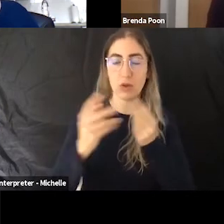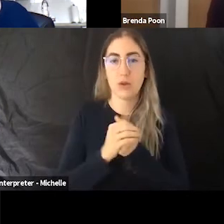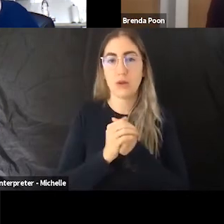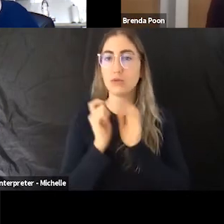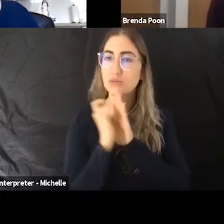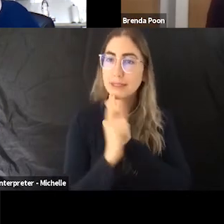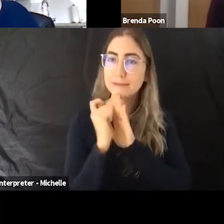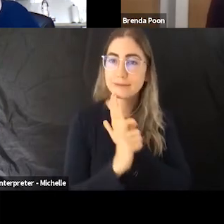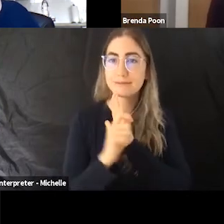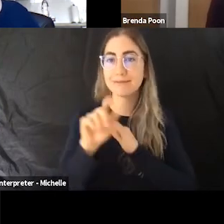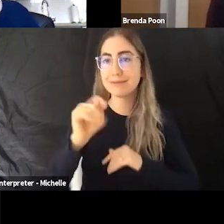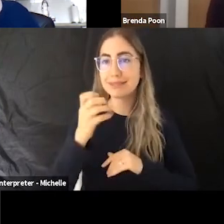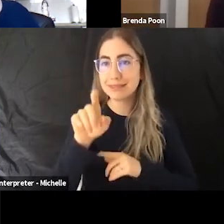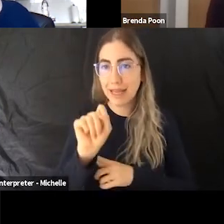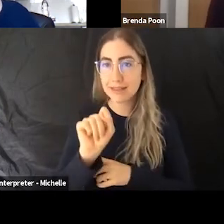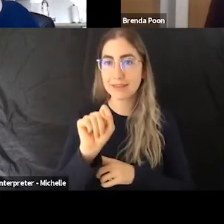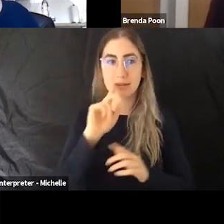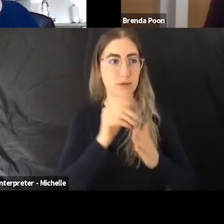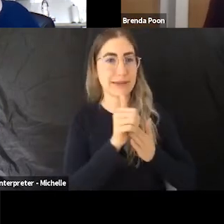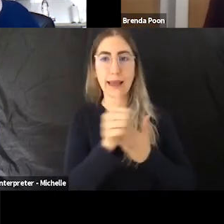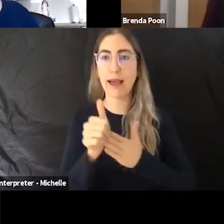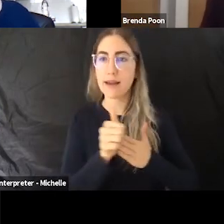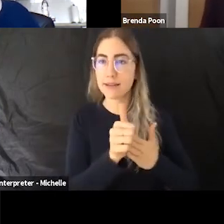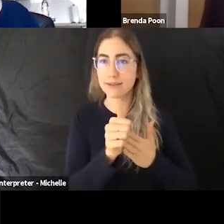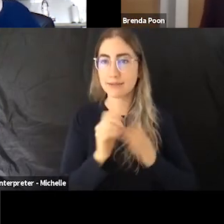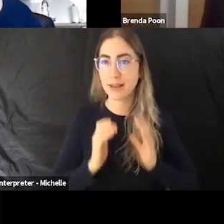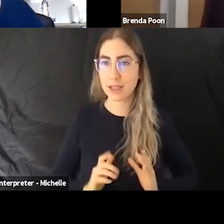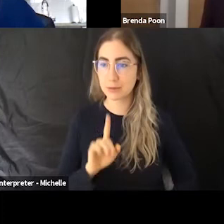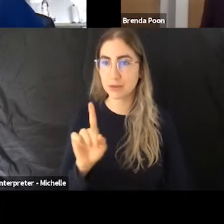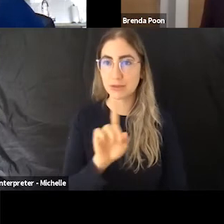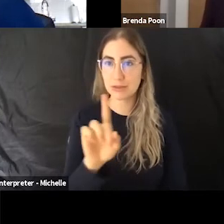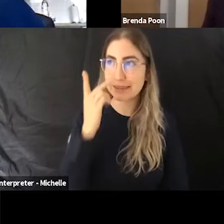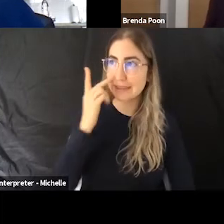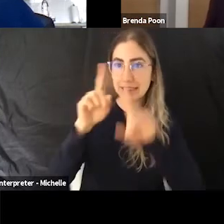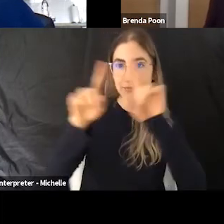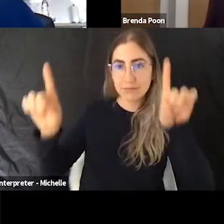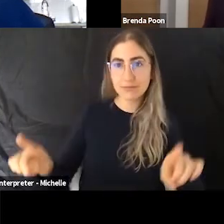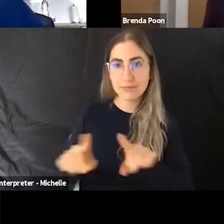TEXTS TO GUIDE CUSTOMERS. SO WE'VE SEEN THAT THERE ARE VISUAL CLUES NOW IN AISLE